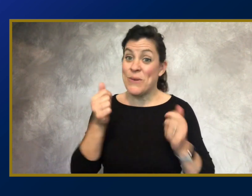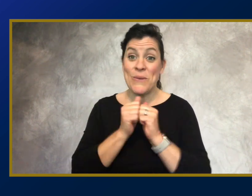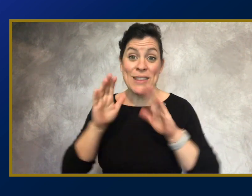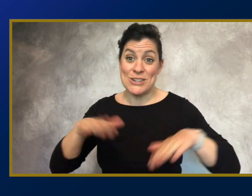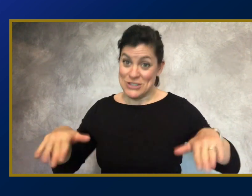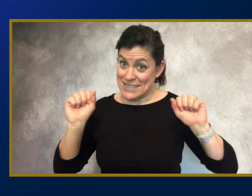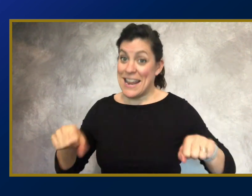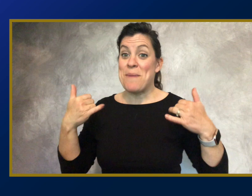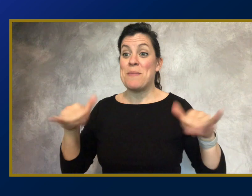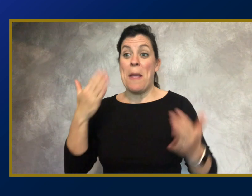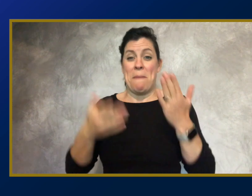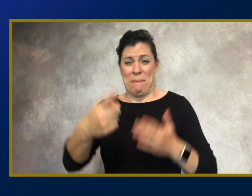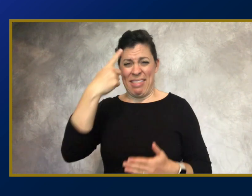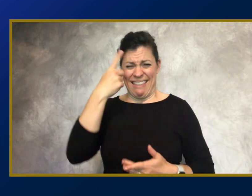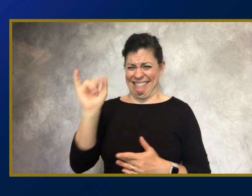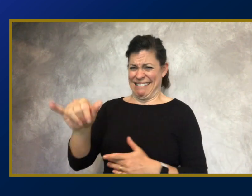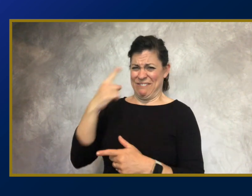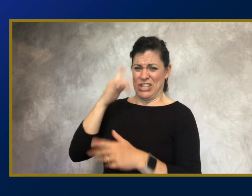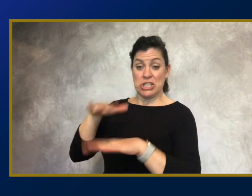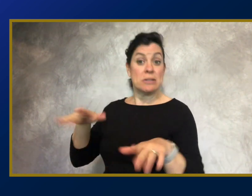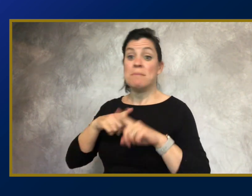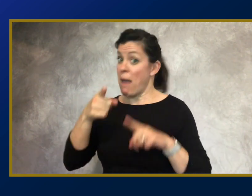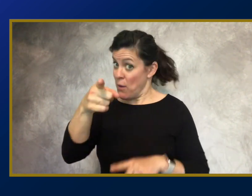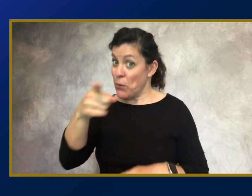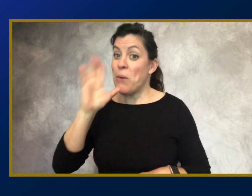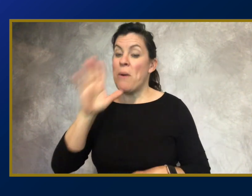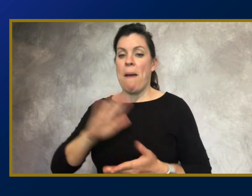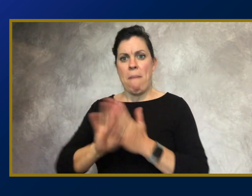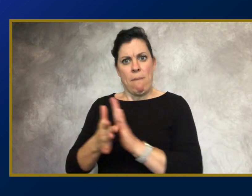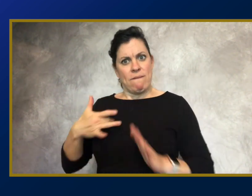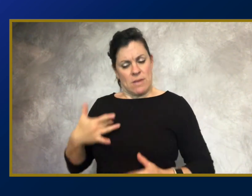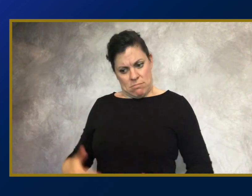The other thing to try to do with your children is get them outside more. Go to parks. Go for walks.